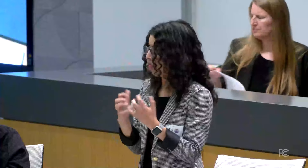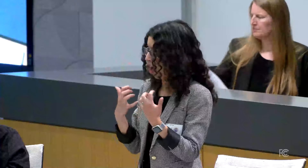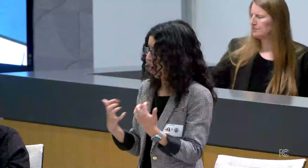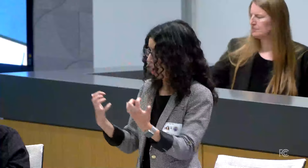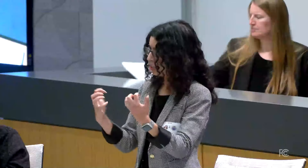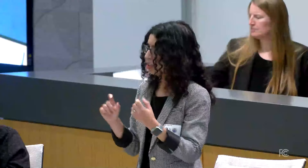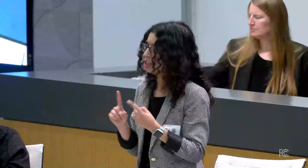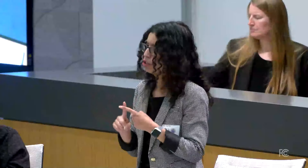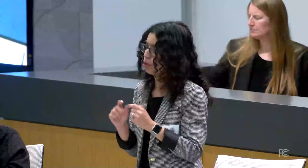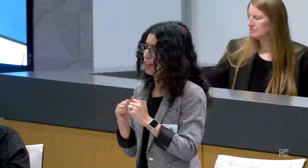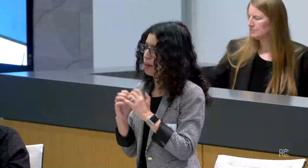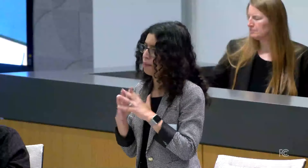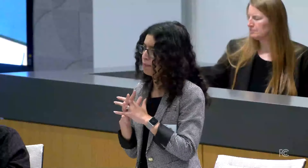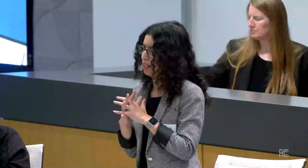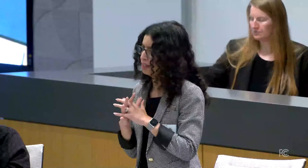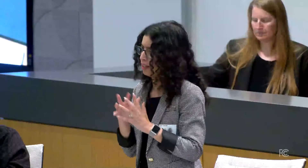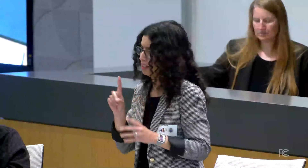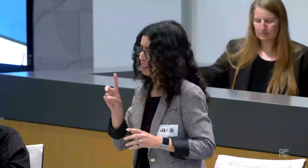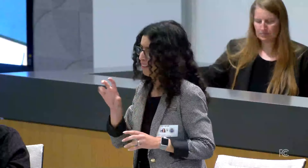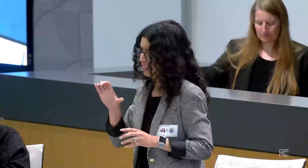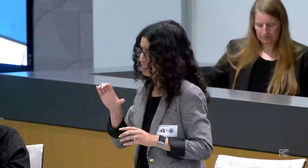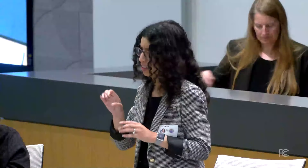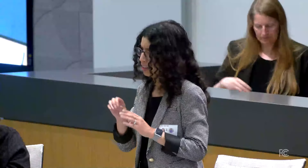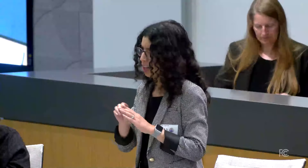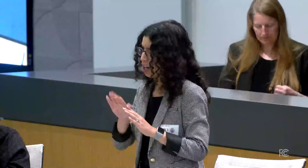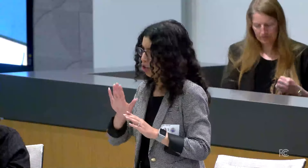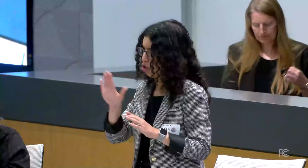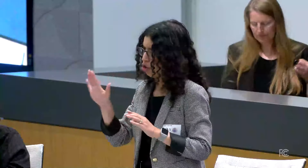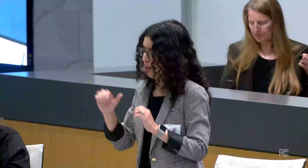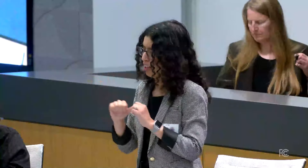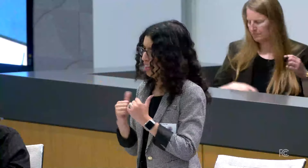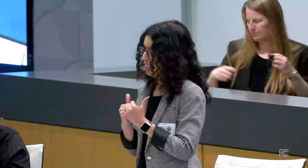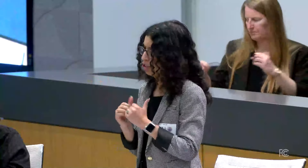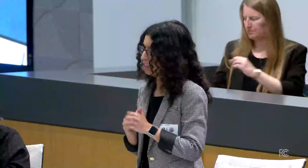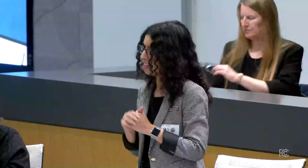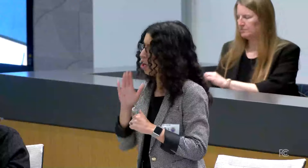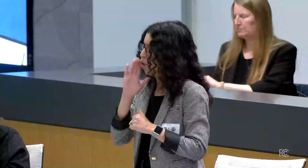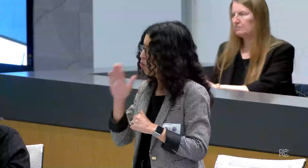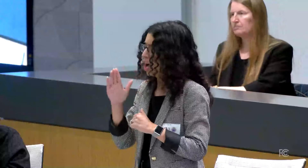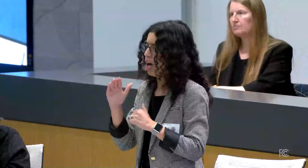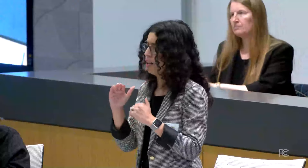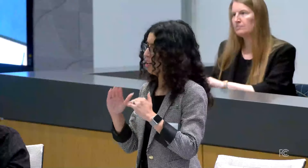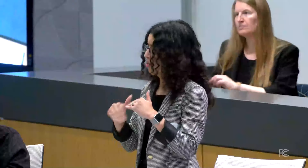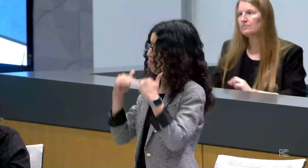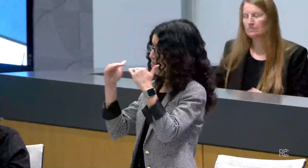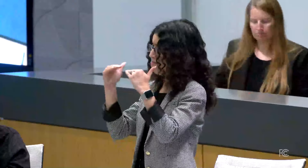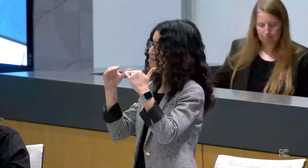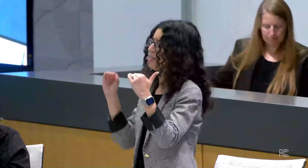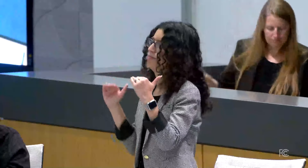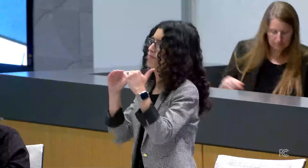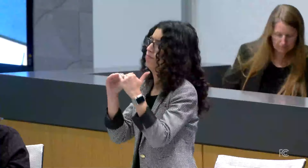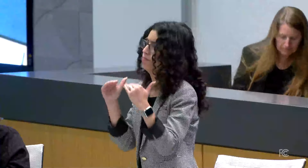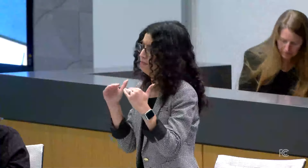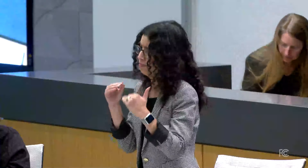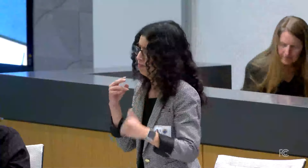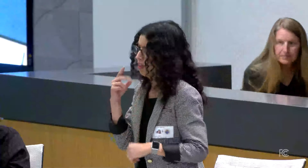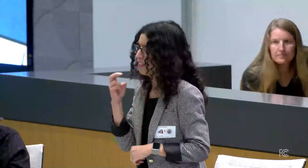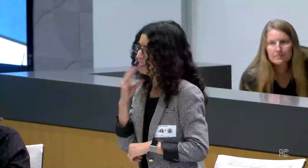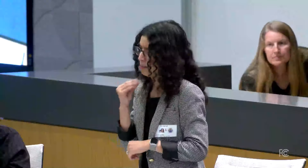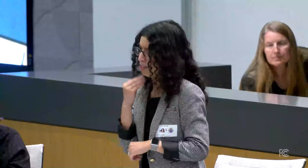BEING USED OR BEING ROUTED THROUGH A THIRD PARTY WHICH OFTEN TAKES MORE TIME AND LENDS ITSELF TO MISUNDERSTANDING AND MISCOMMUNICATION.